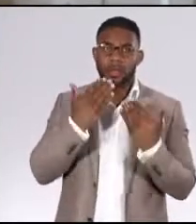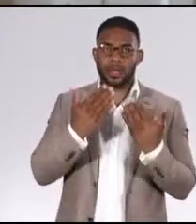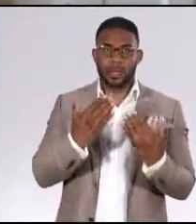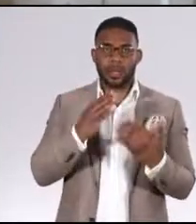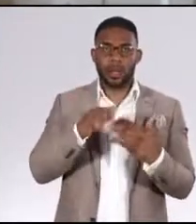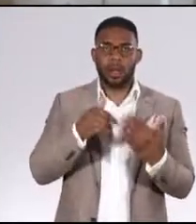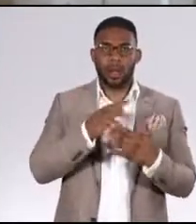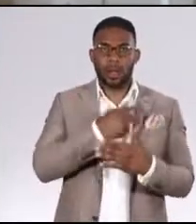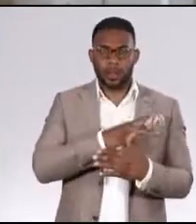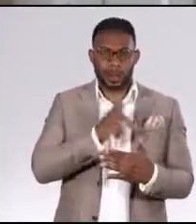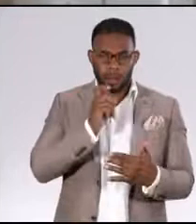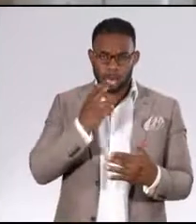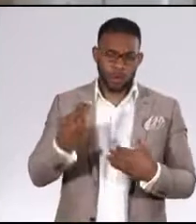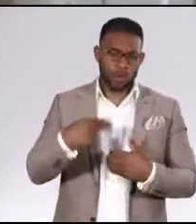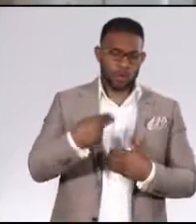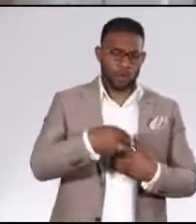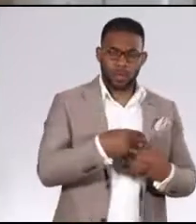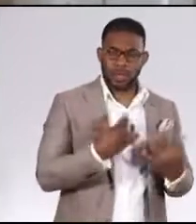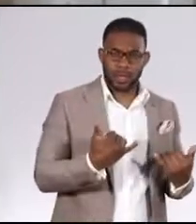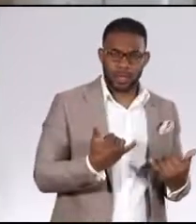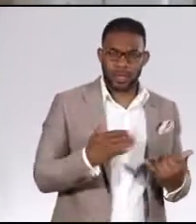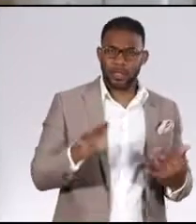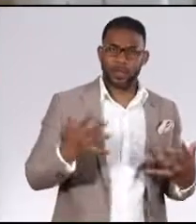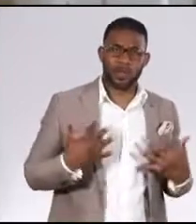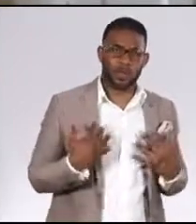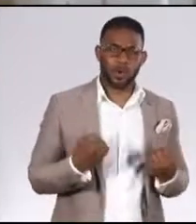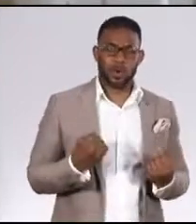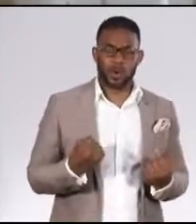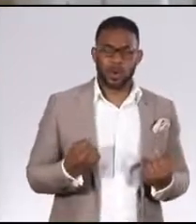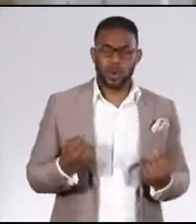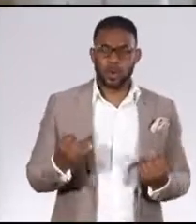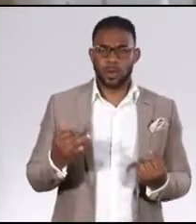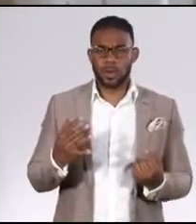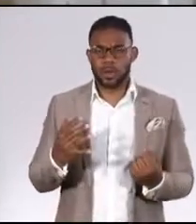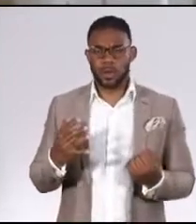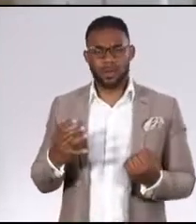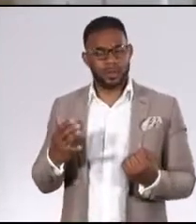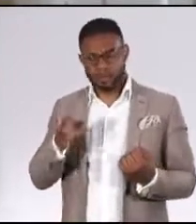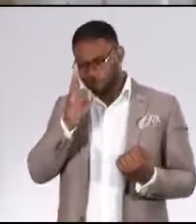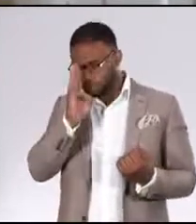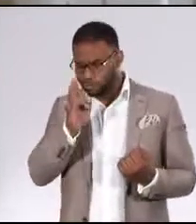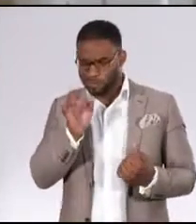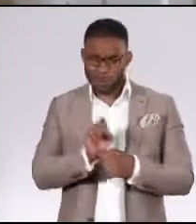all of the patients who are joining us today, your courage, your candor, the work that you're putting into this